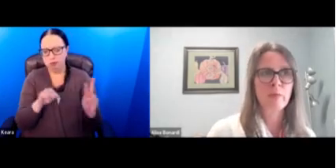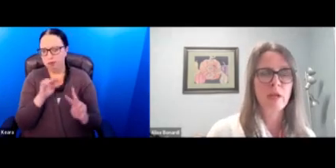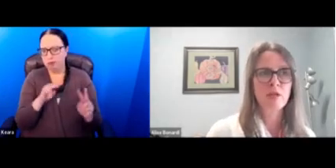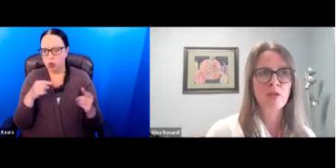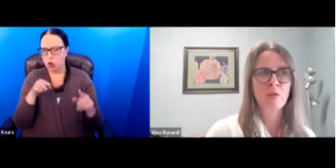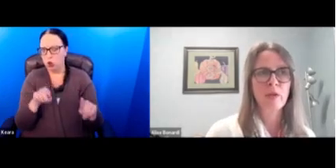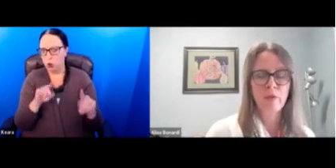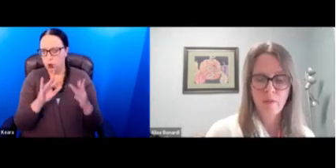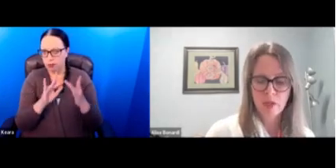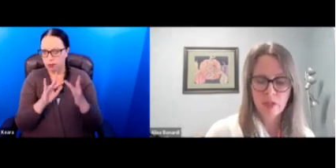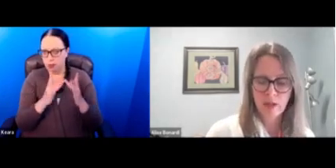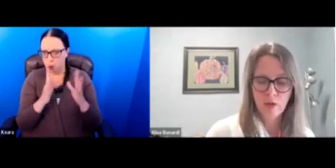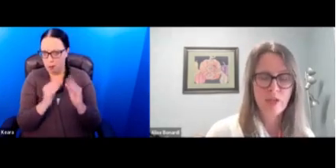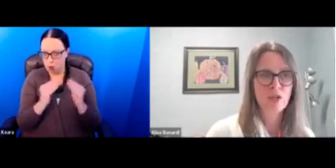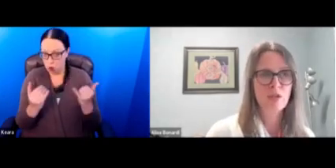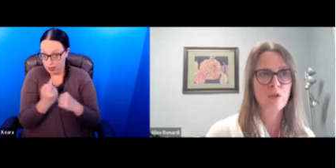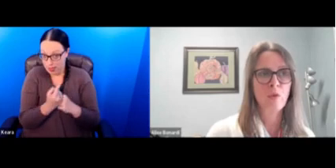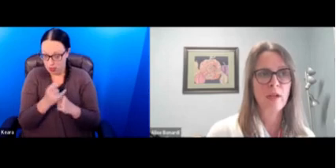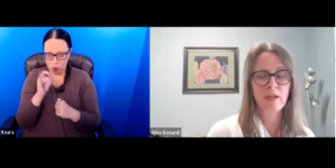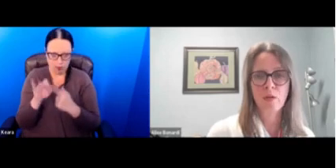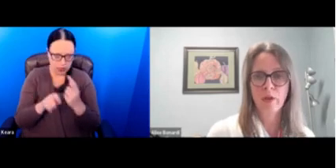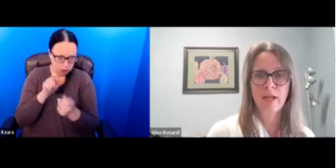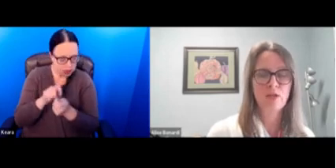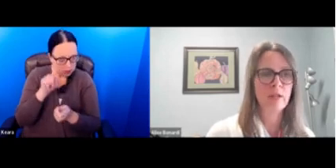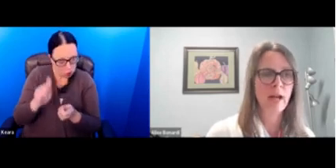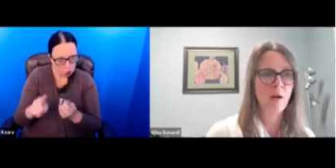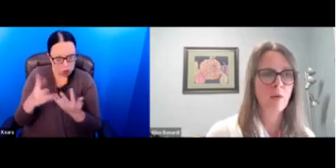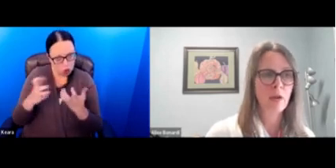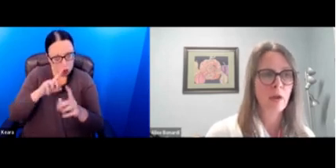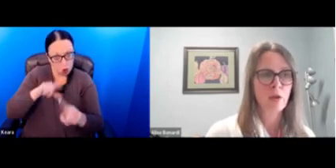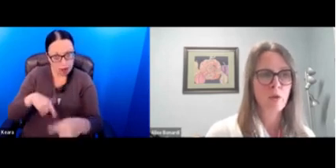webinar. So if you have particular questions, you'll want the one answered now. You